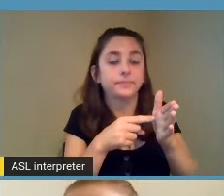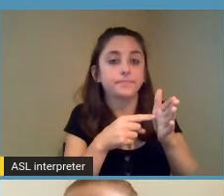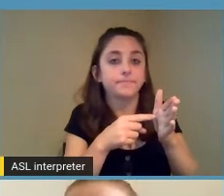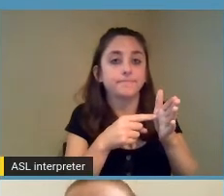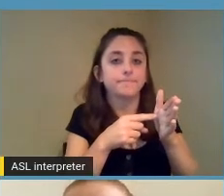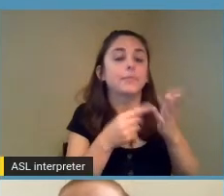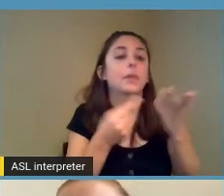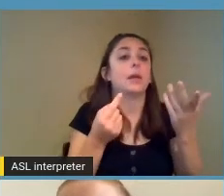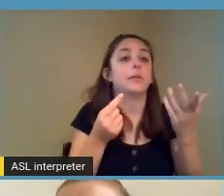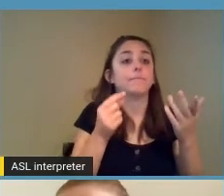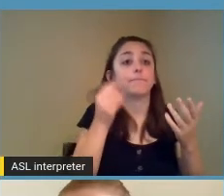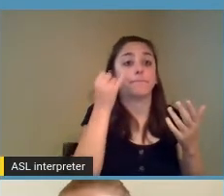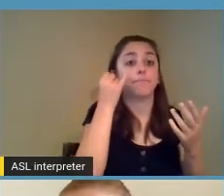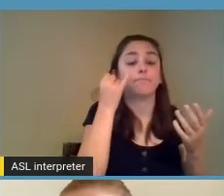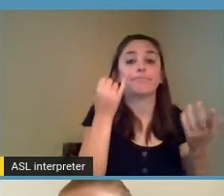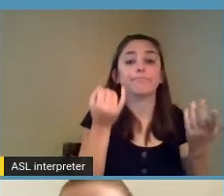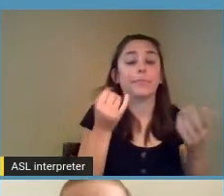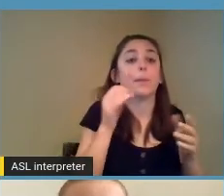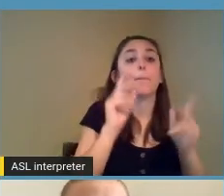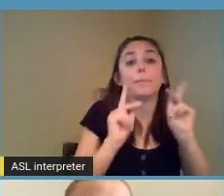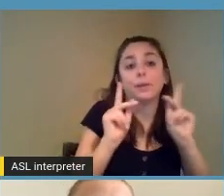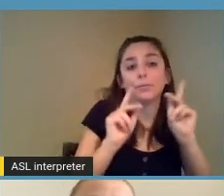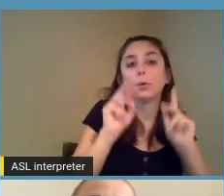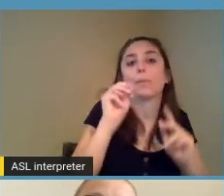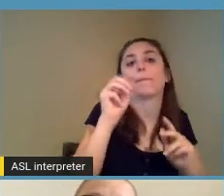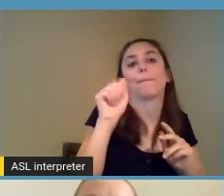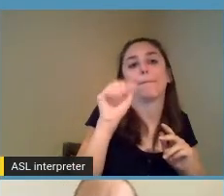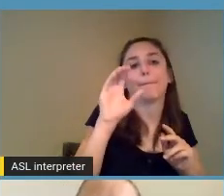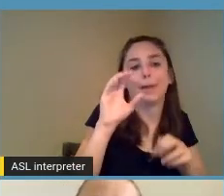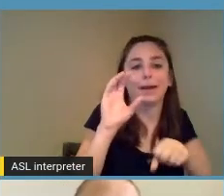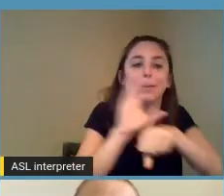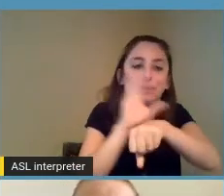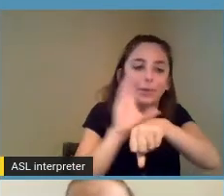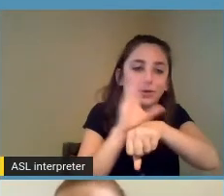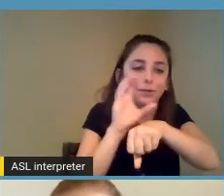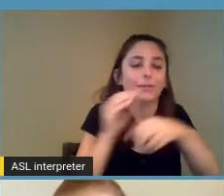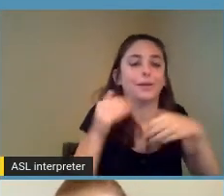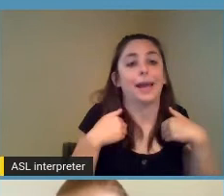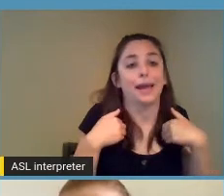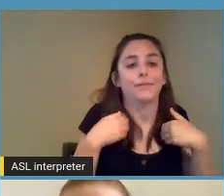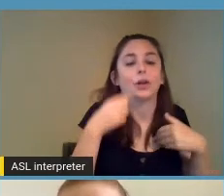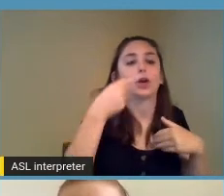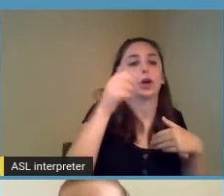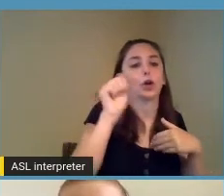and that is GarageBand. And GarageBand is also a free tool so if you have a Mac, whether